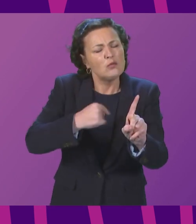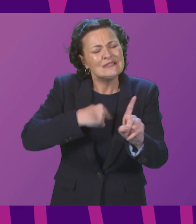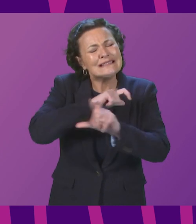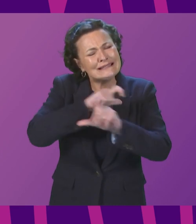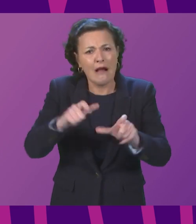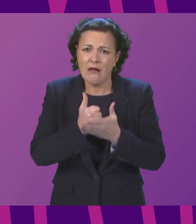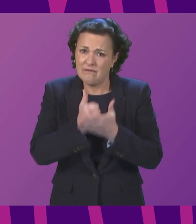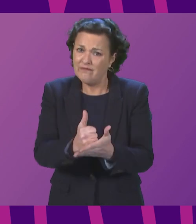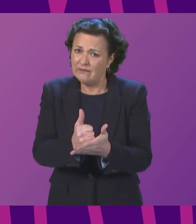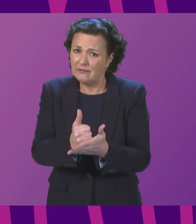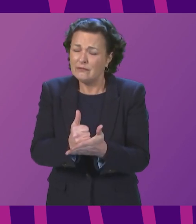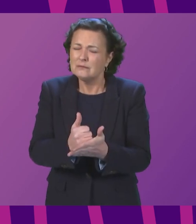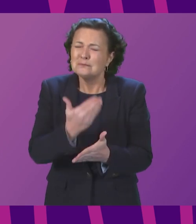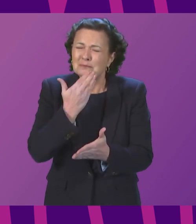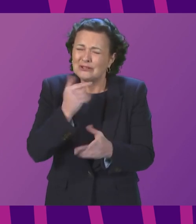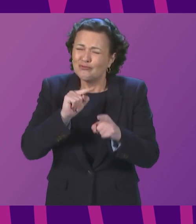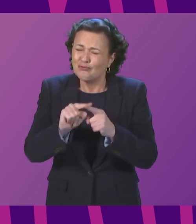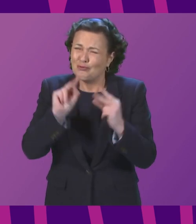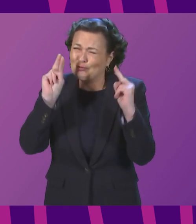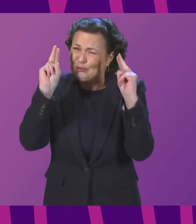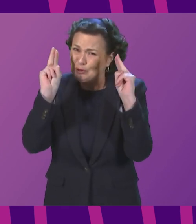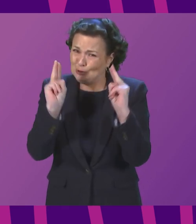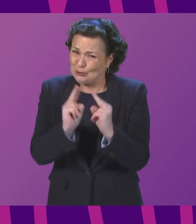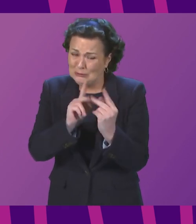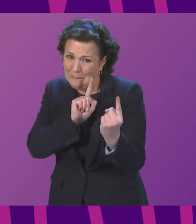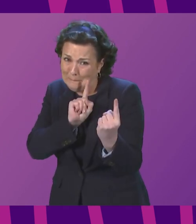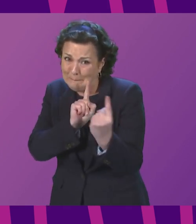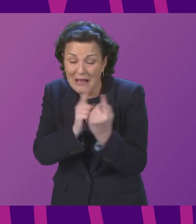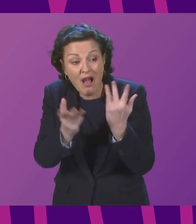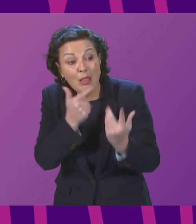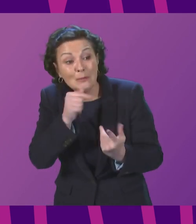public to limit contact with people frm other households as far as possible, and to limit